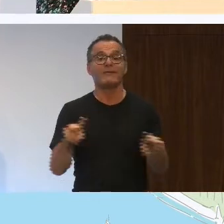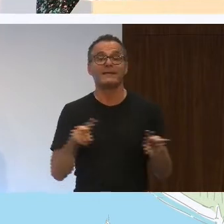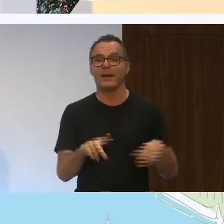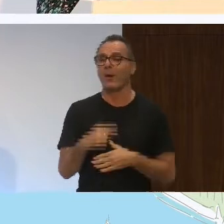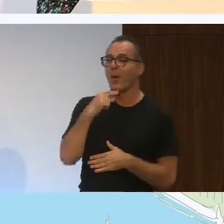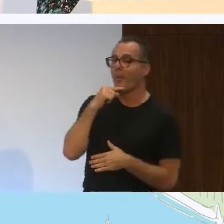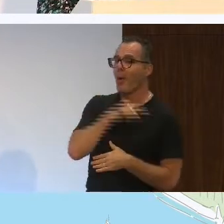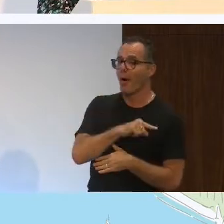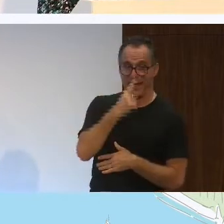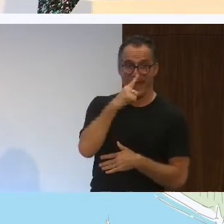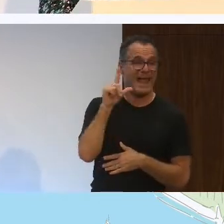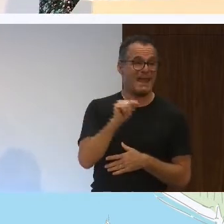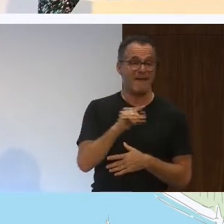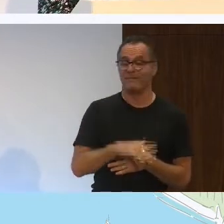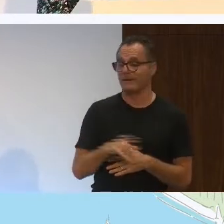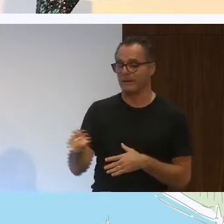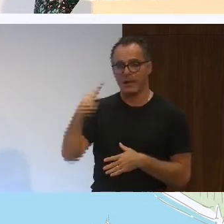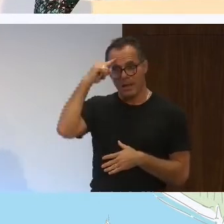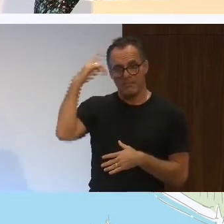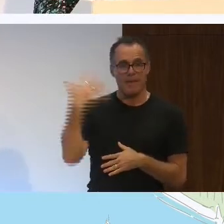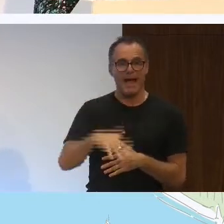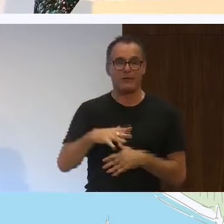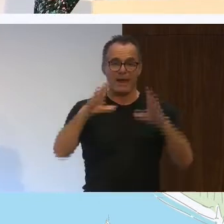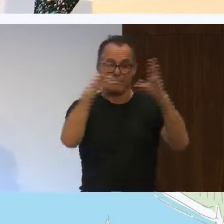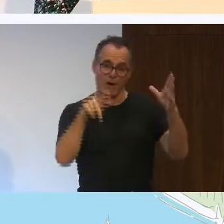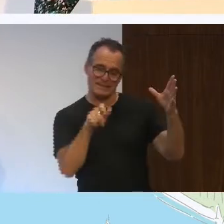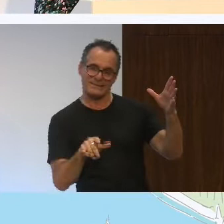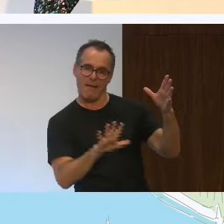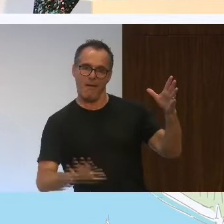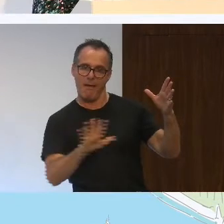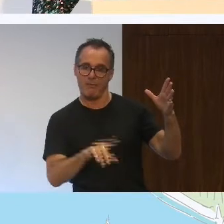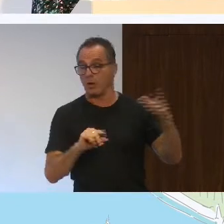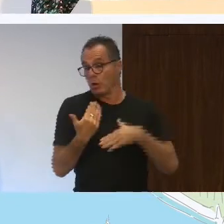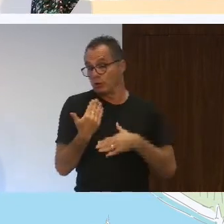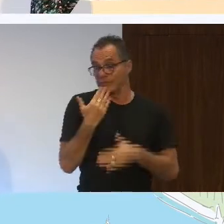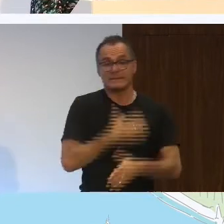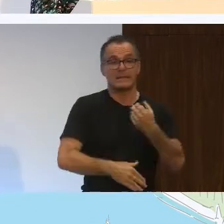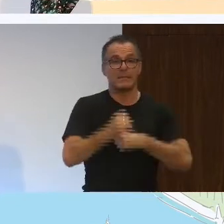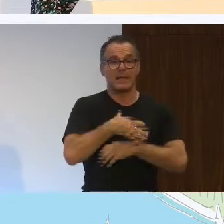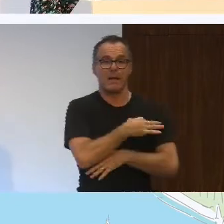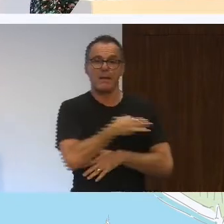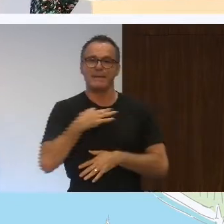who's 11 and has migraine with brainstem aura. He's recently become the pediatric face of the migraine trust.